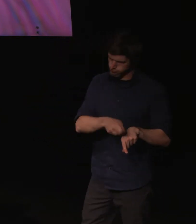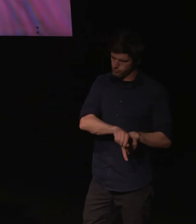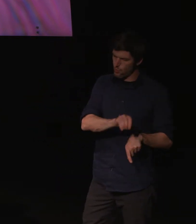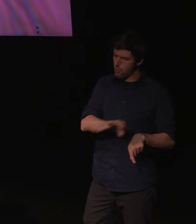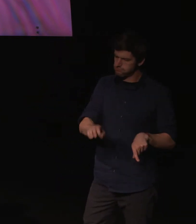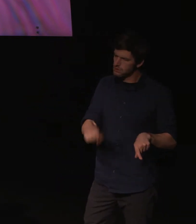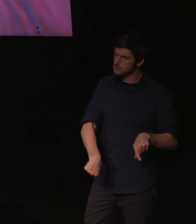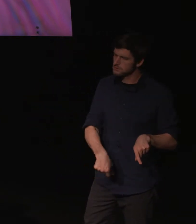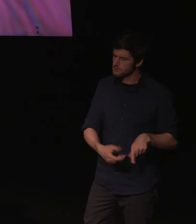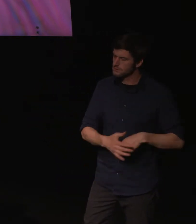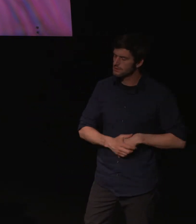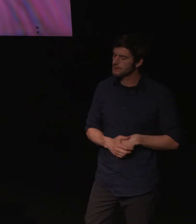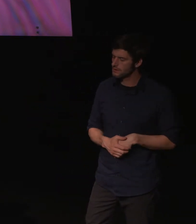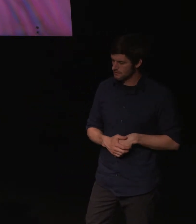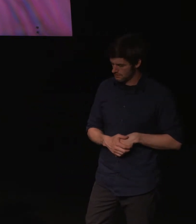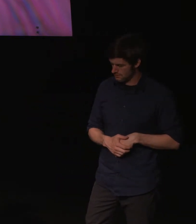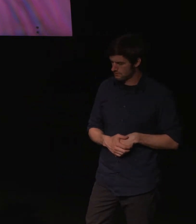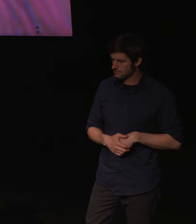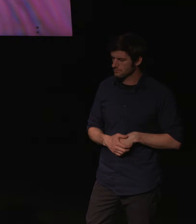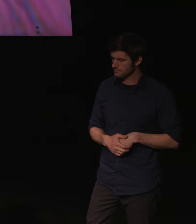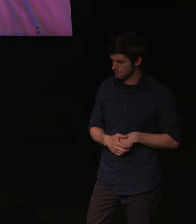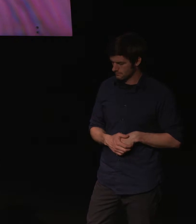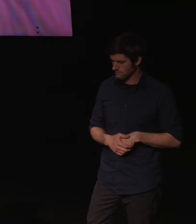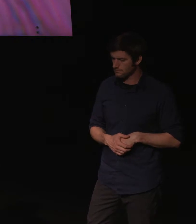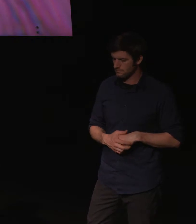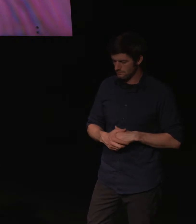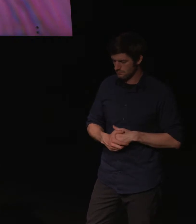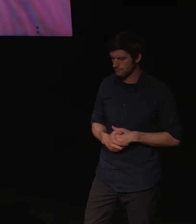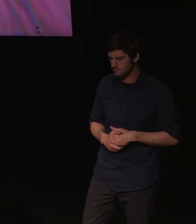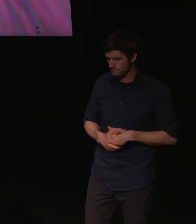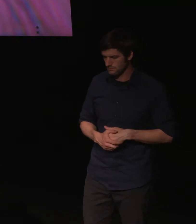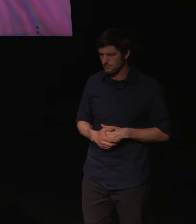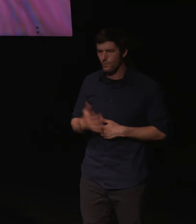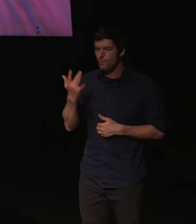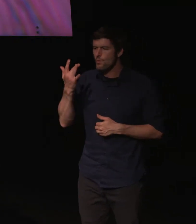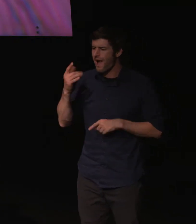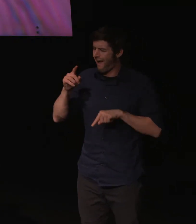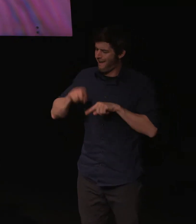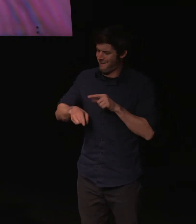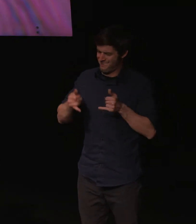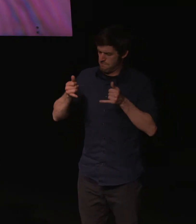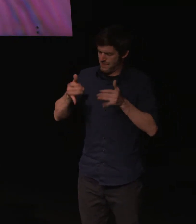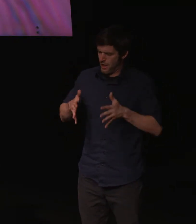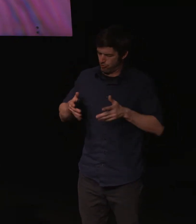Because, you know, why can't players dictate their own experience with a game?